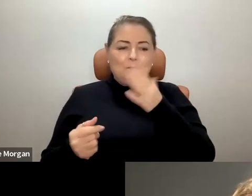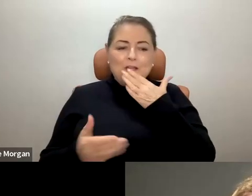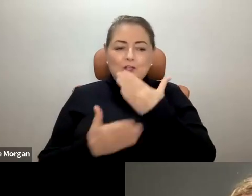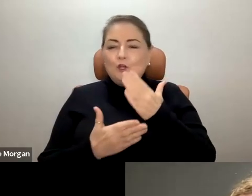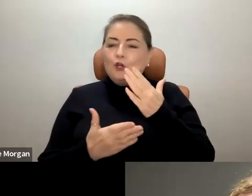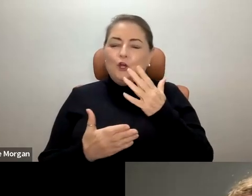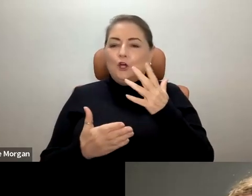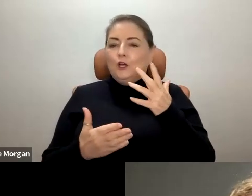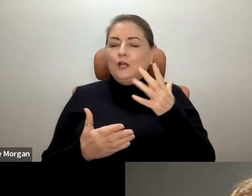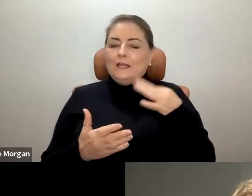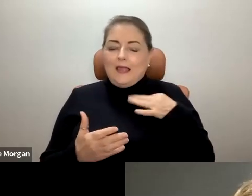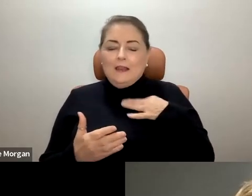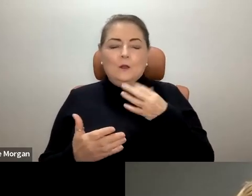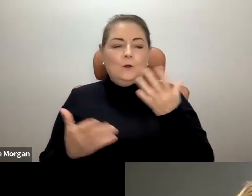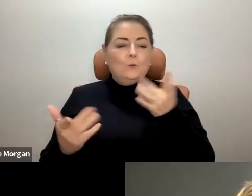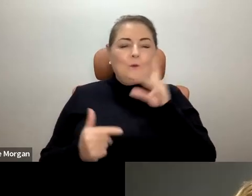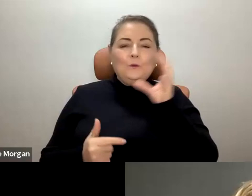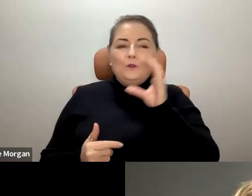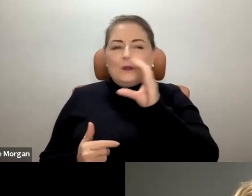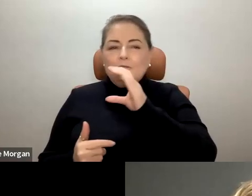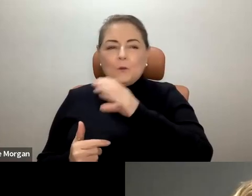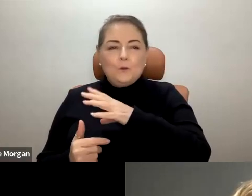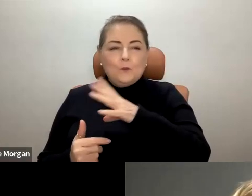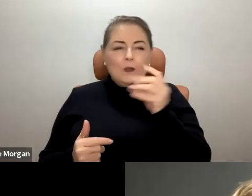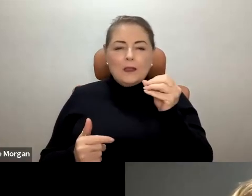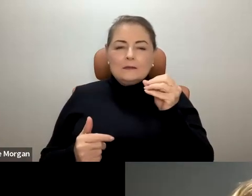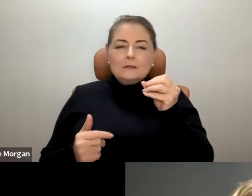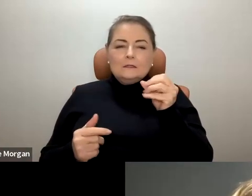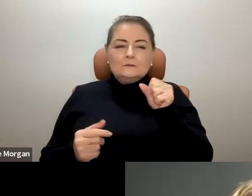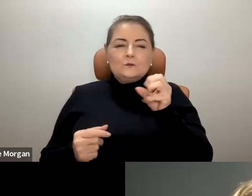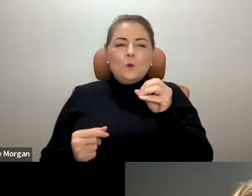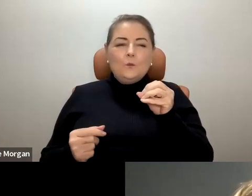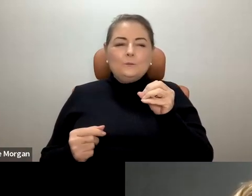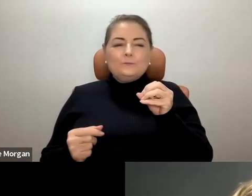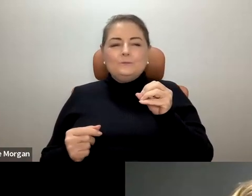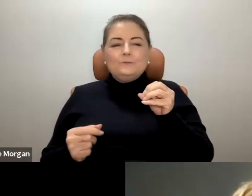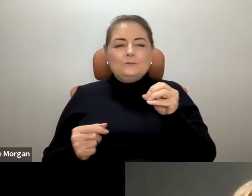looking for? And so we will begin the Q&A, I feel that we've